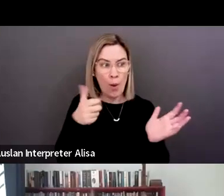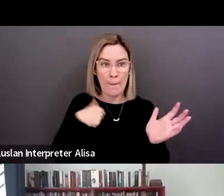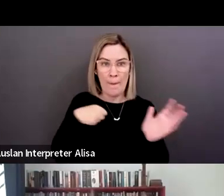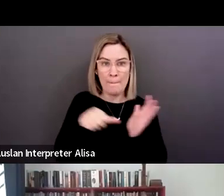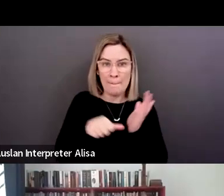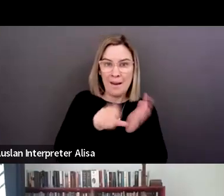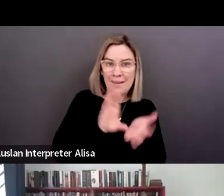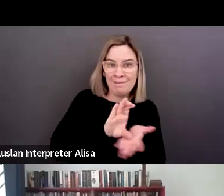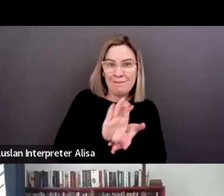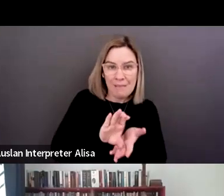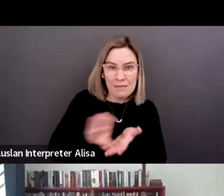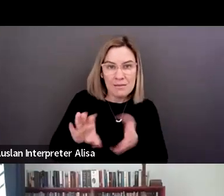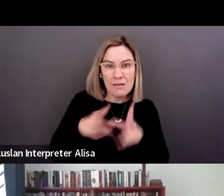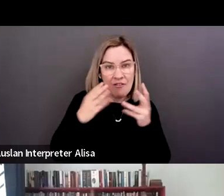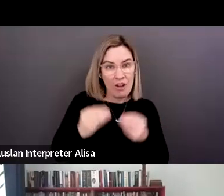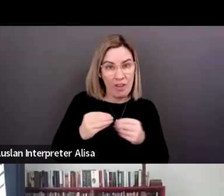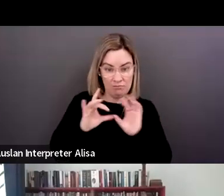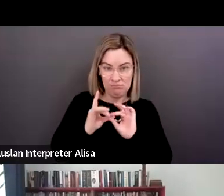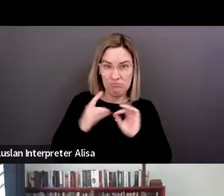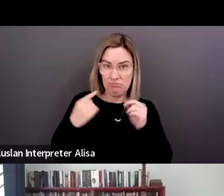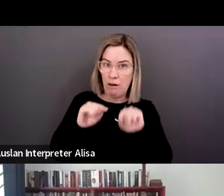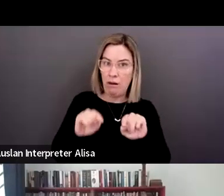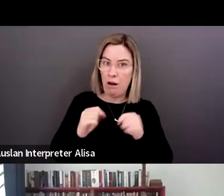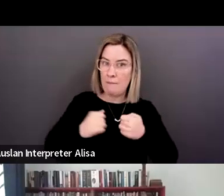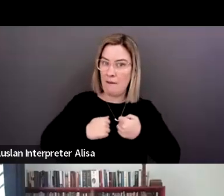process. This is about authentically being connected to our ethics. Whether